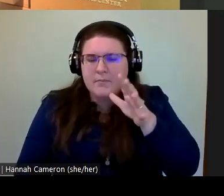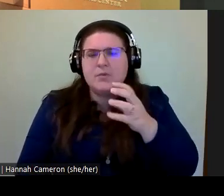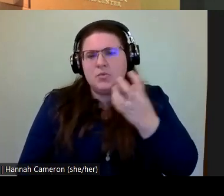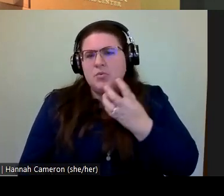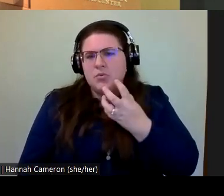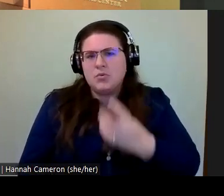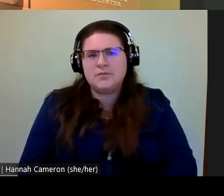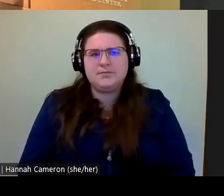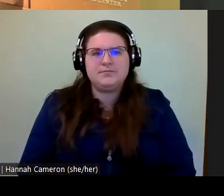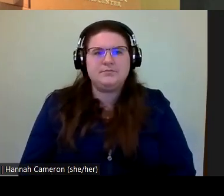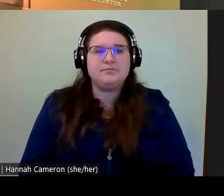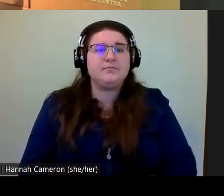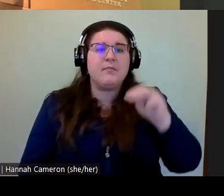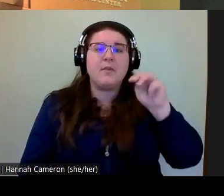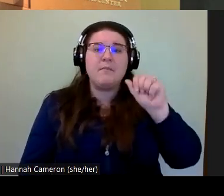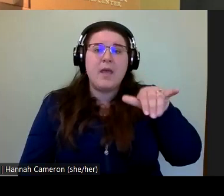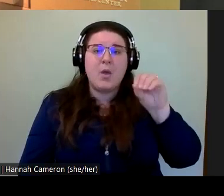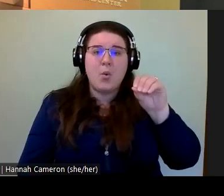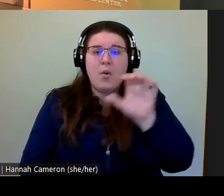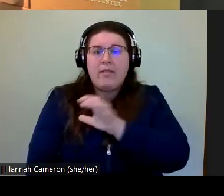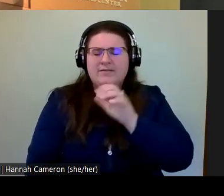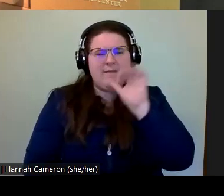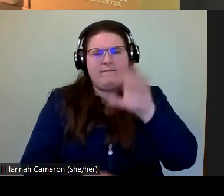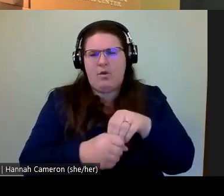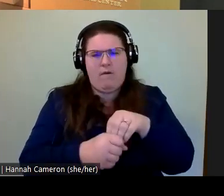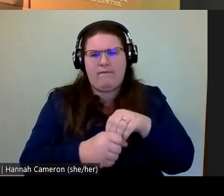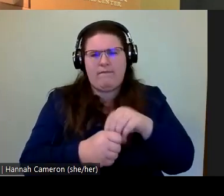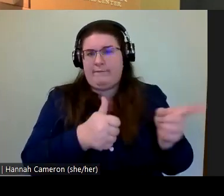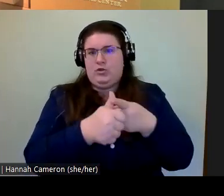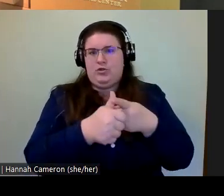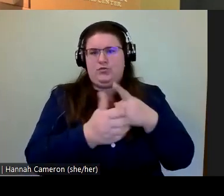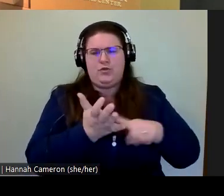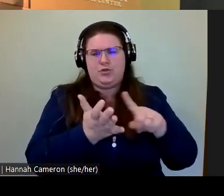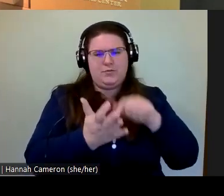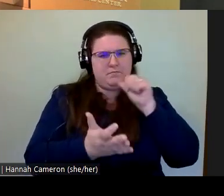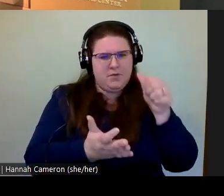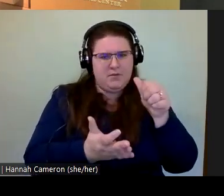of this original research uh and they said well our care is really good but let's implement this